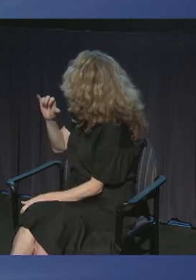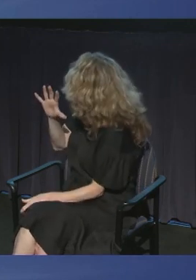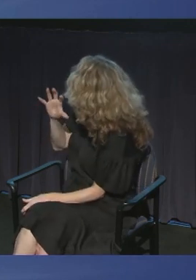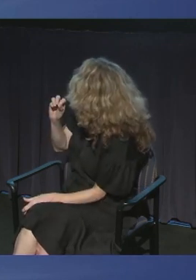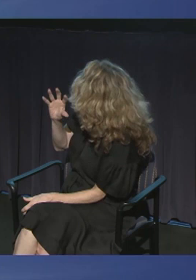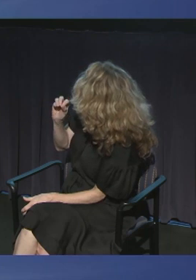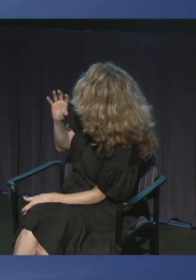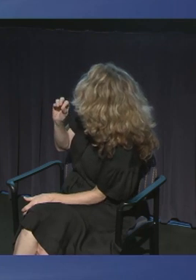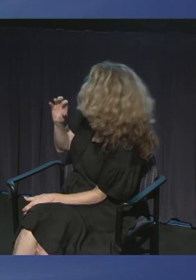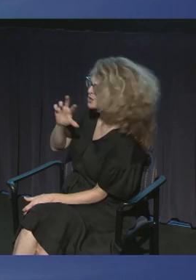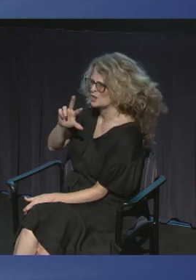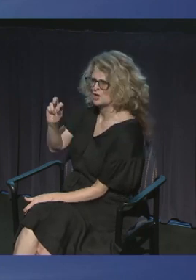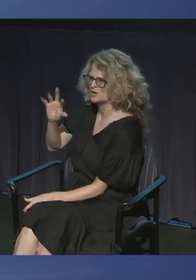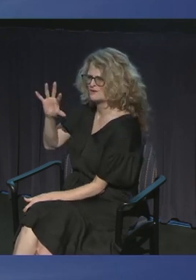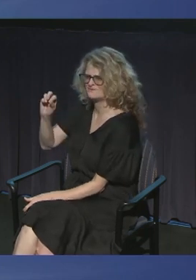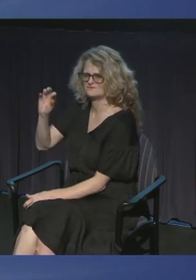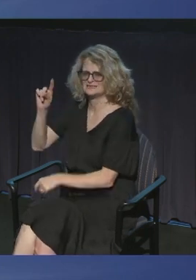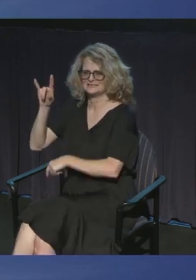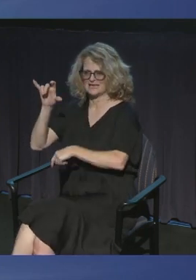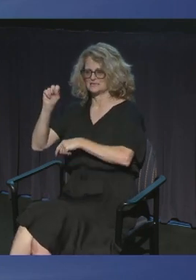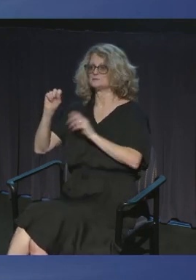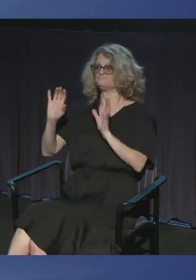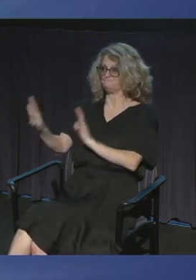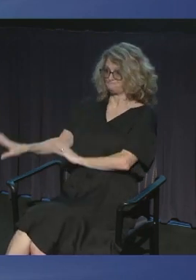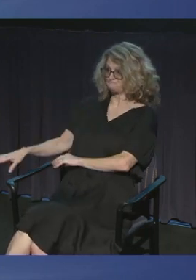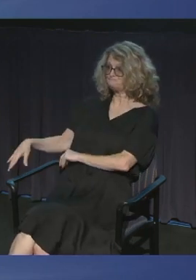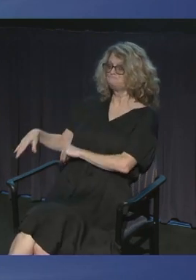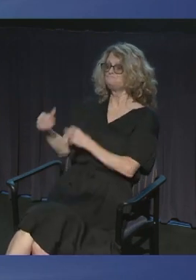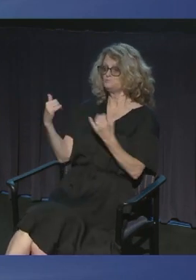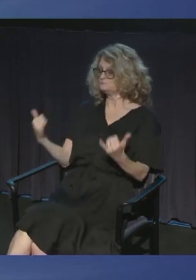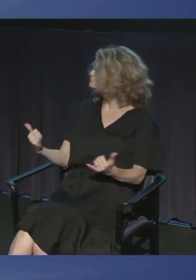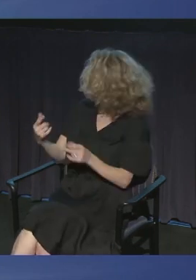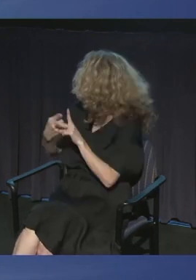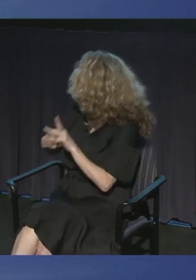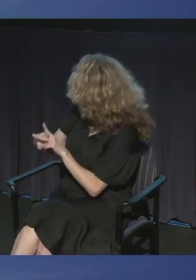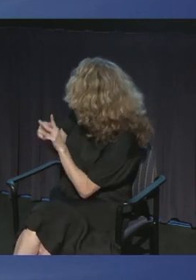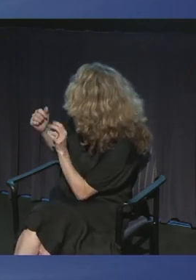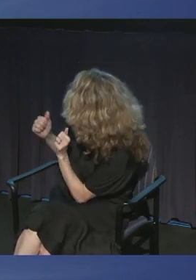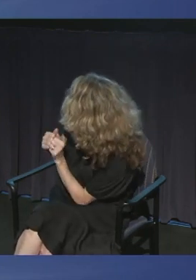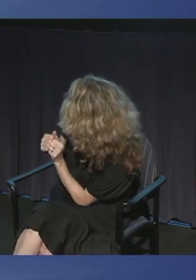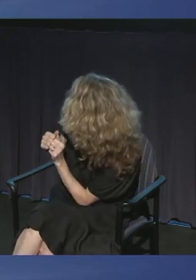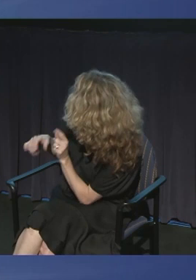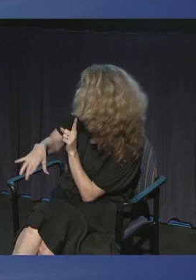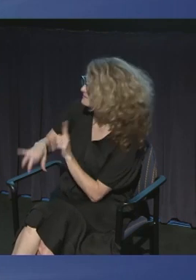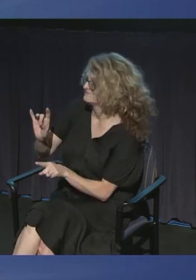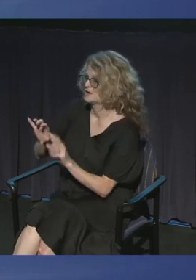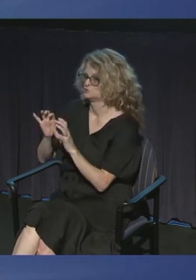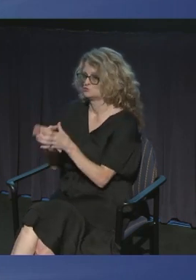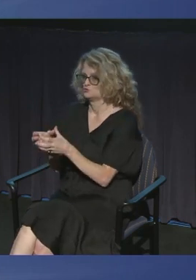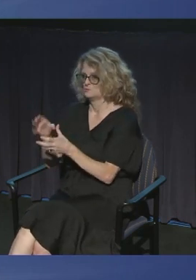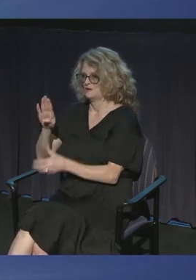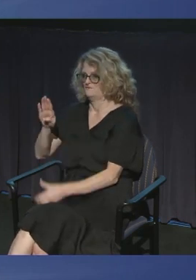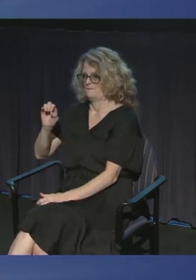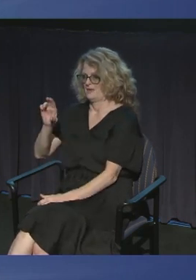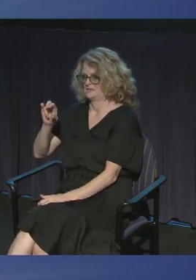CONCLUSION FOR THIS PART, WE STARTED FROM INNATE IMMUNE RECEPTORS. FOUND A GROUP OF BACTERIA THAT WE HAVE BEEN